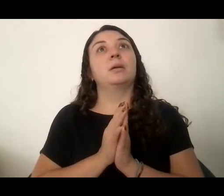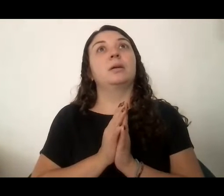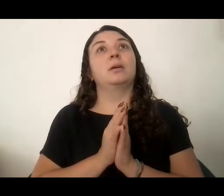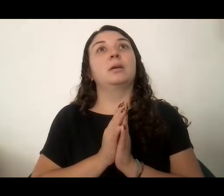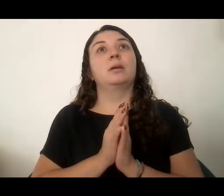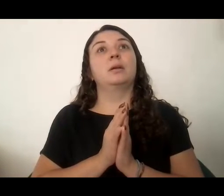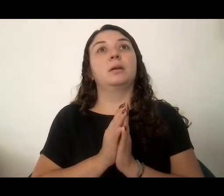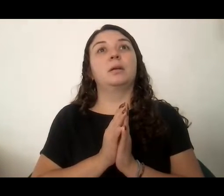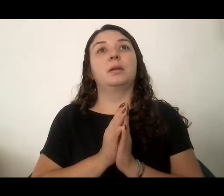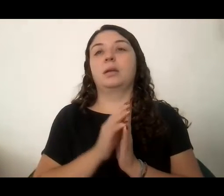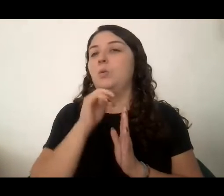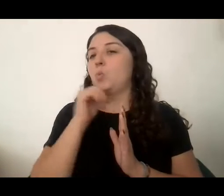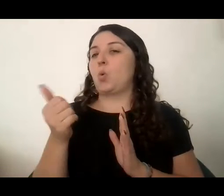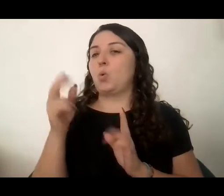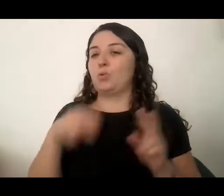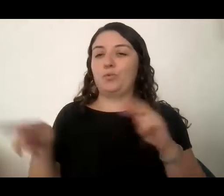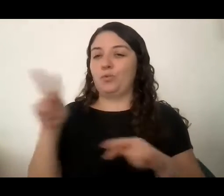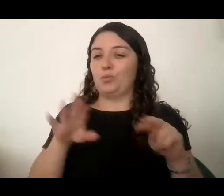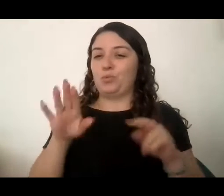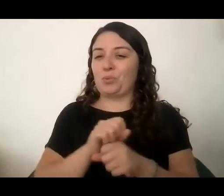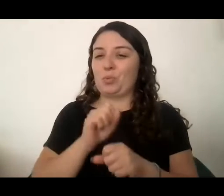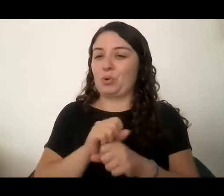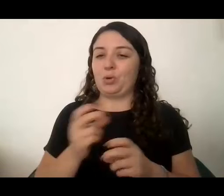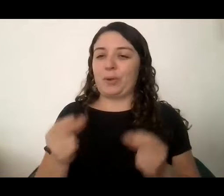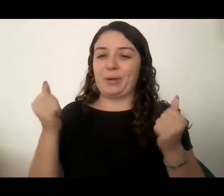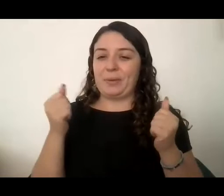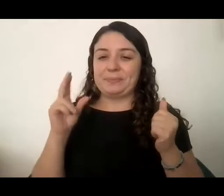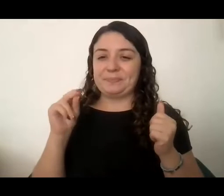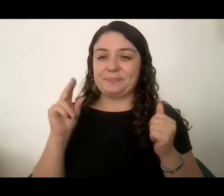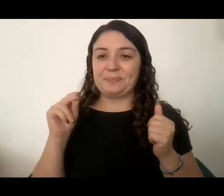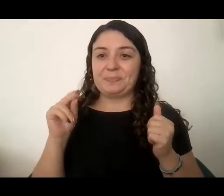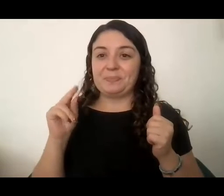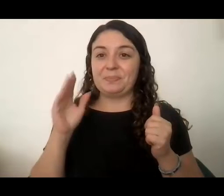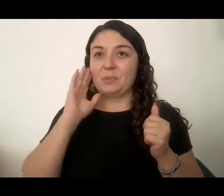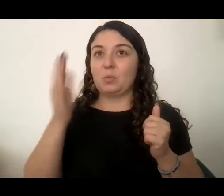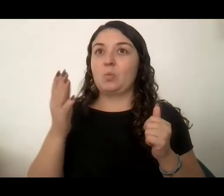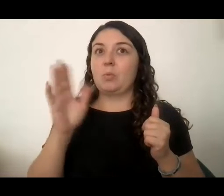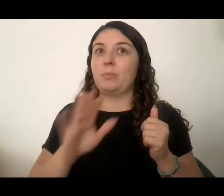they don't review your work right away, so it can take them a year or two before they review